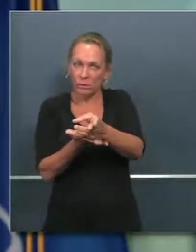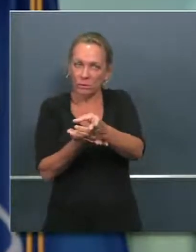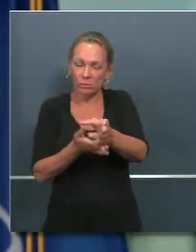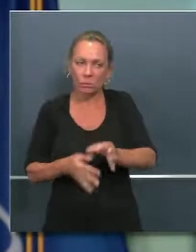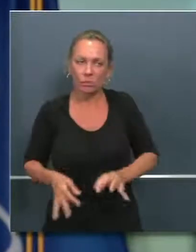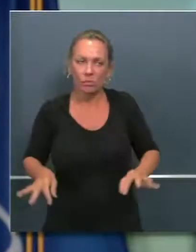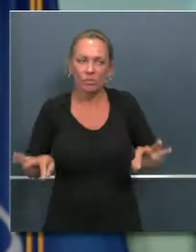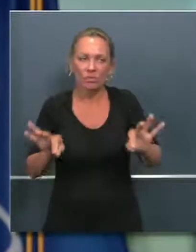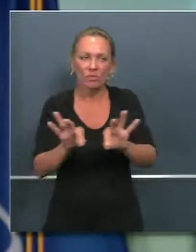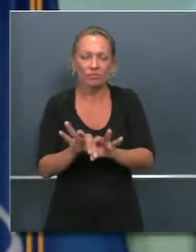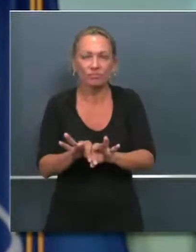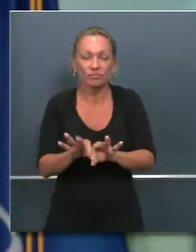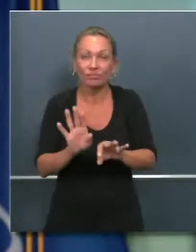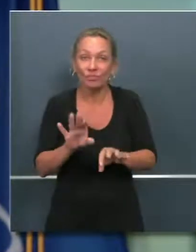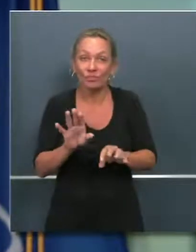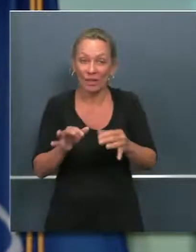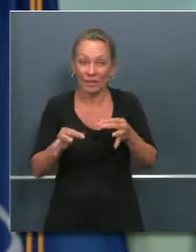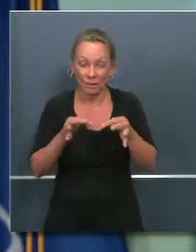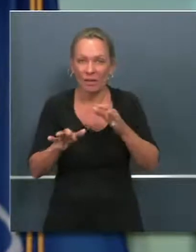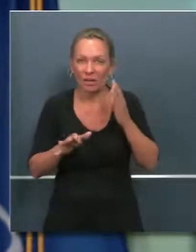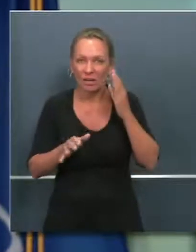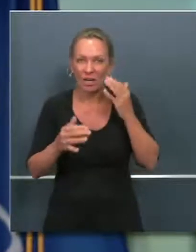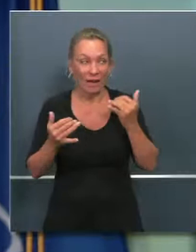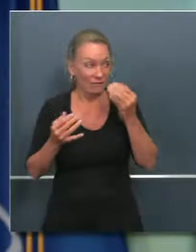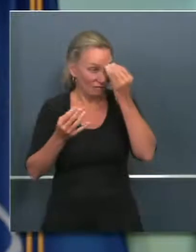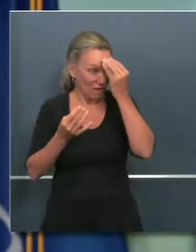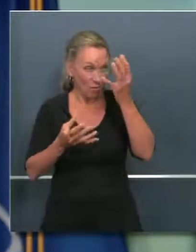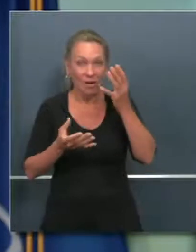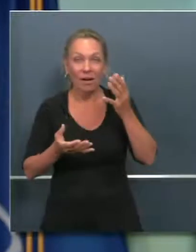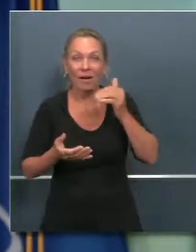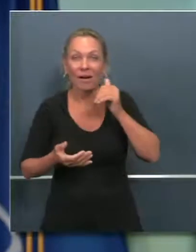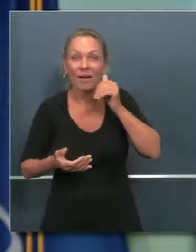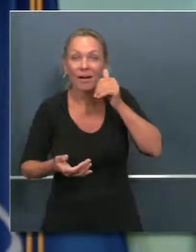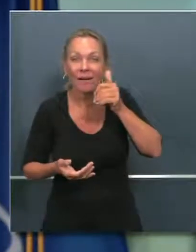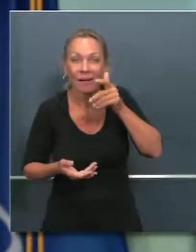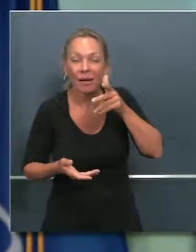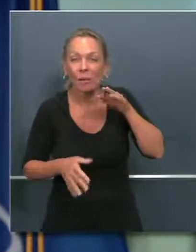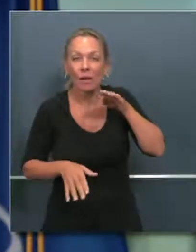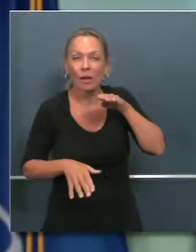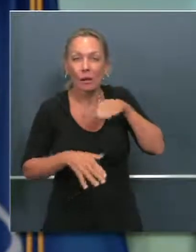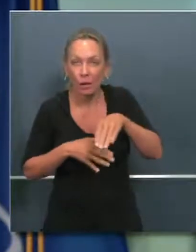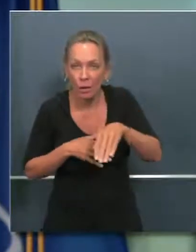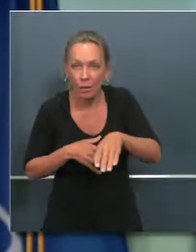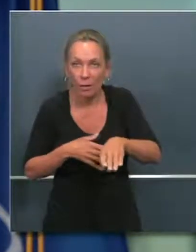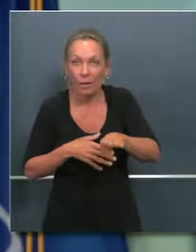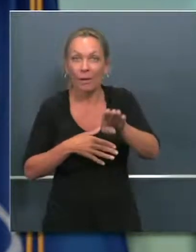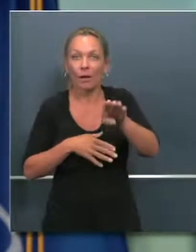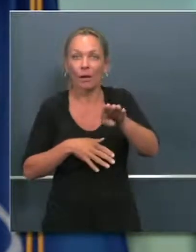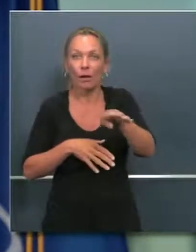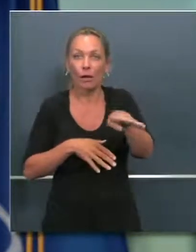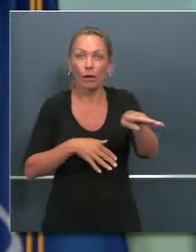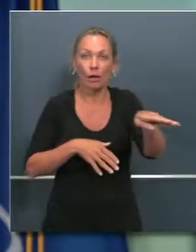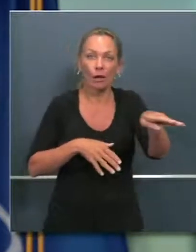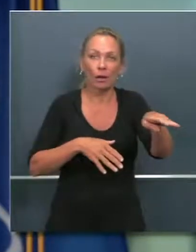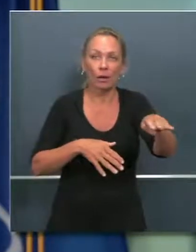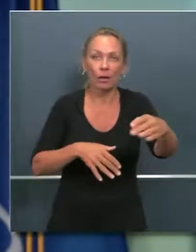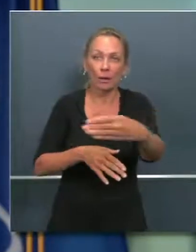a new set of facts that will allow us to process those facts make some determinations as it relates